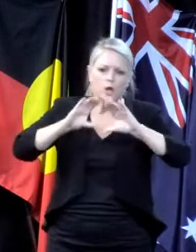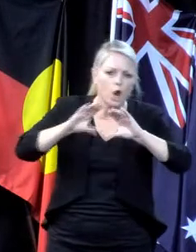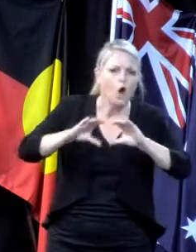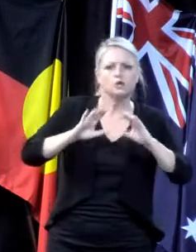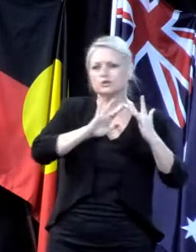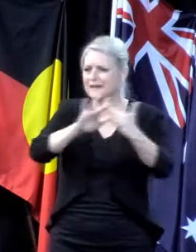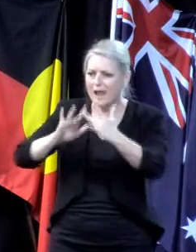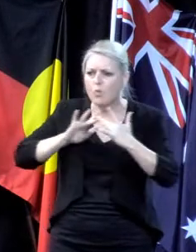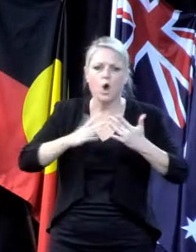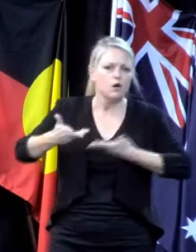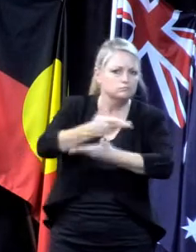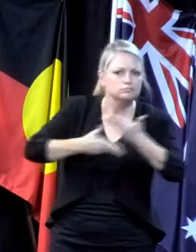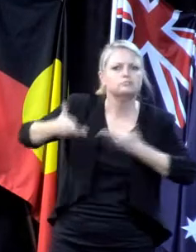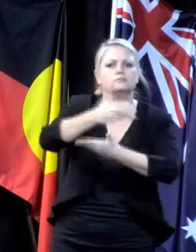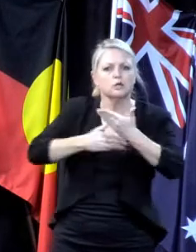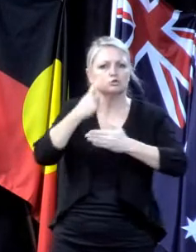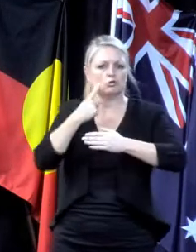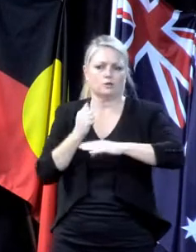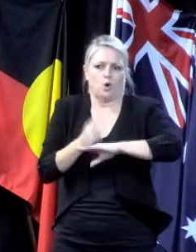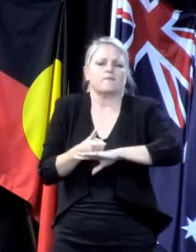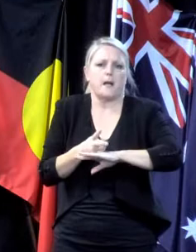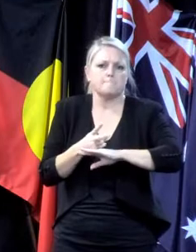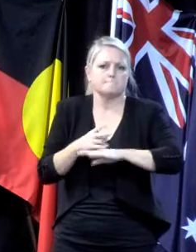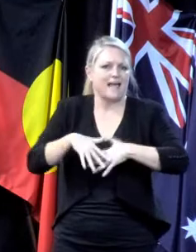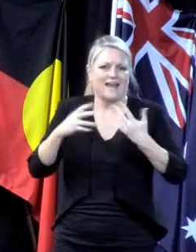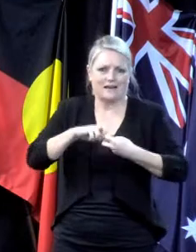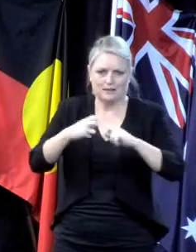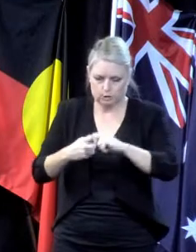OK, so, we'll come back to it in a second.